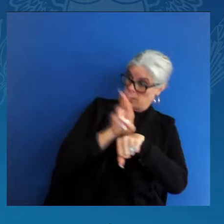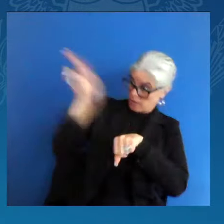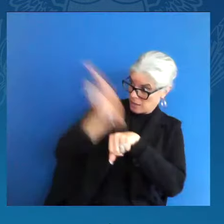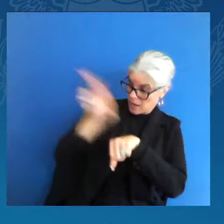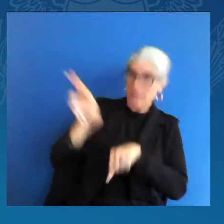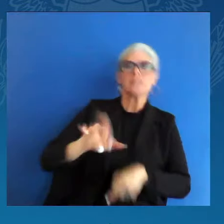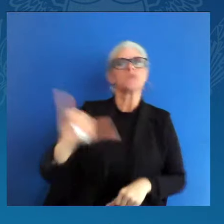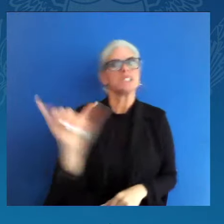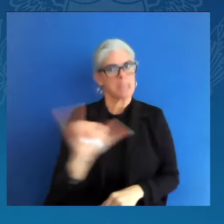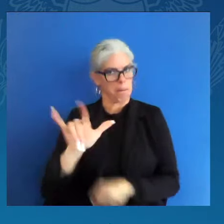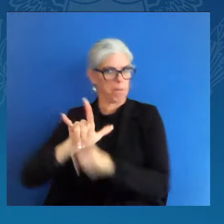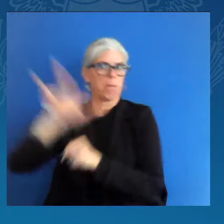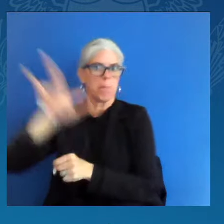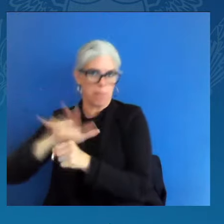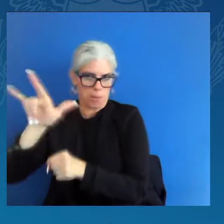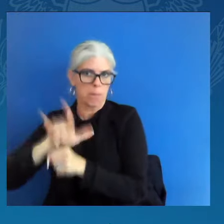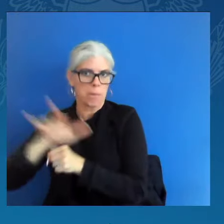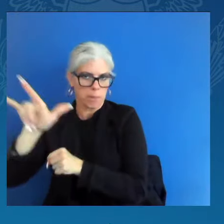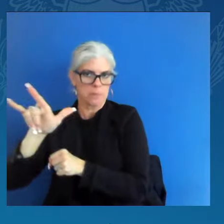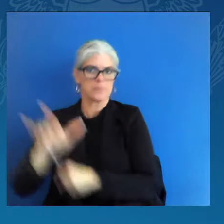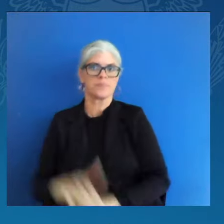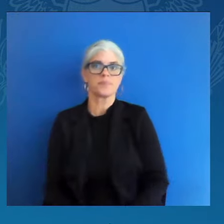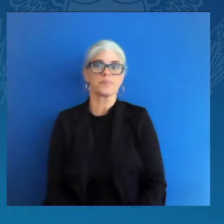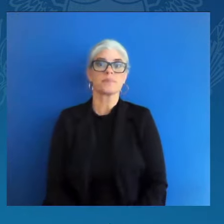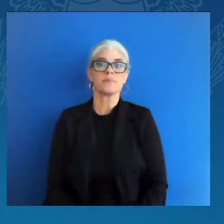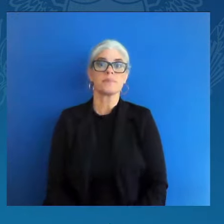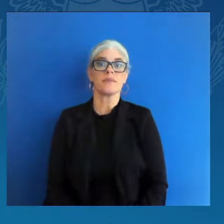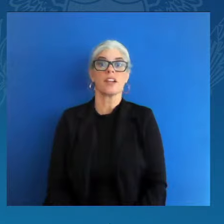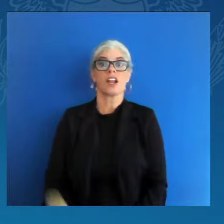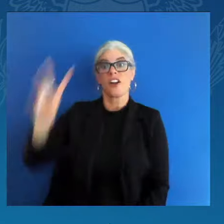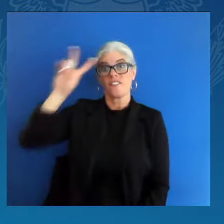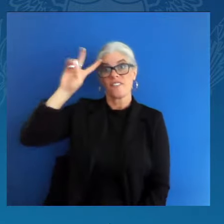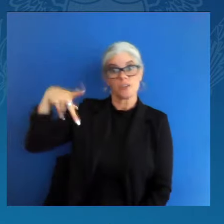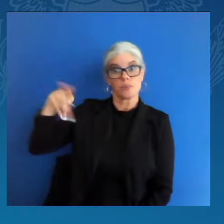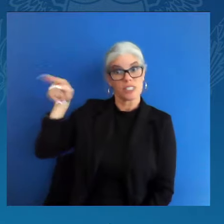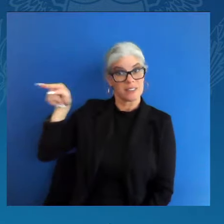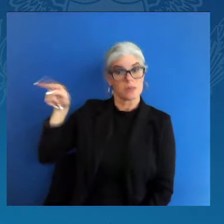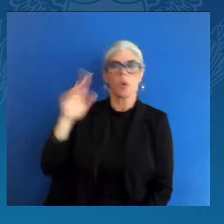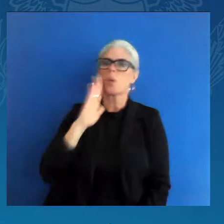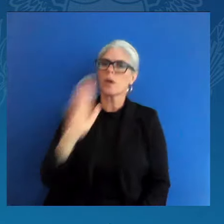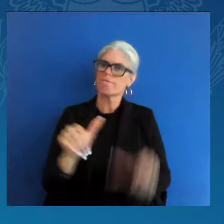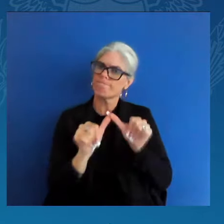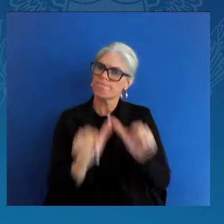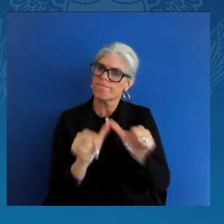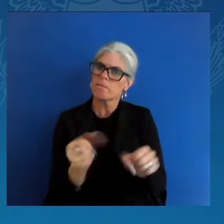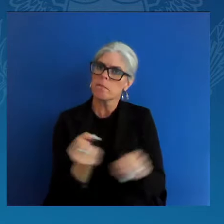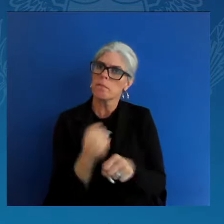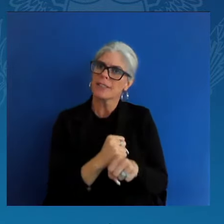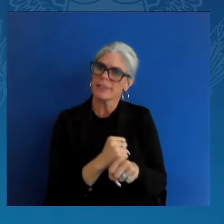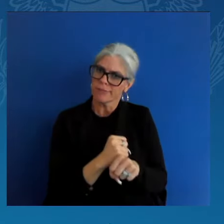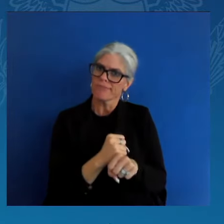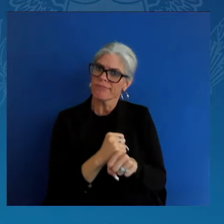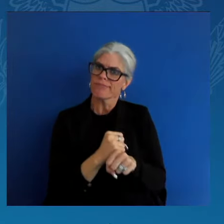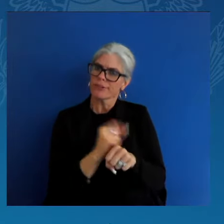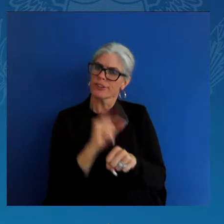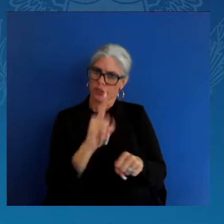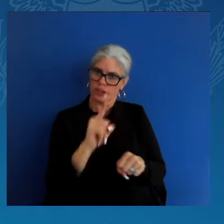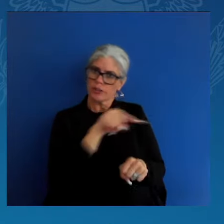between the federal government and international partners. And DOT and FAA are excited to continue working with our sister agencies to ensure the U.S.